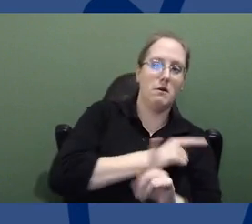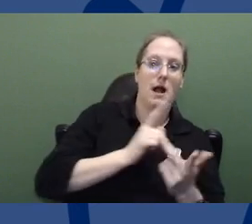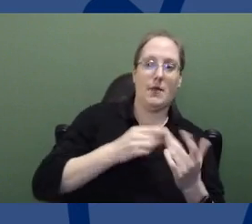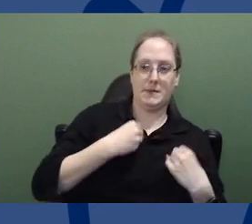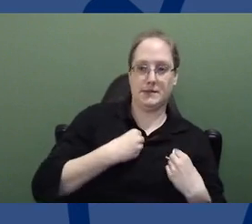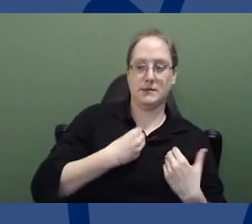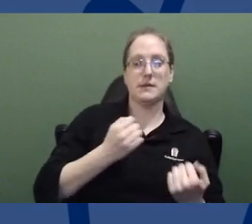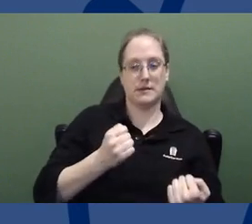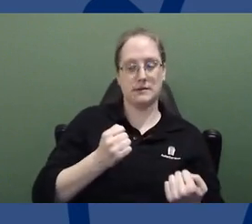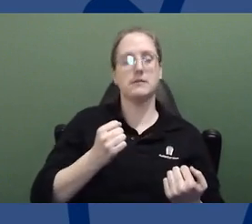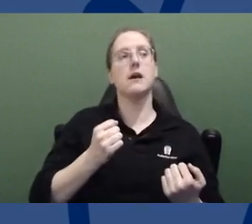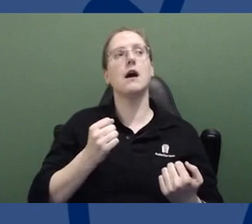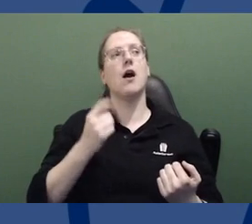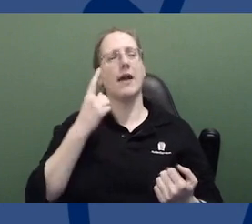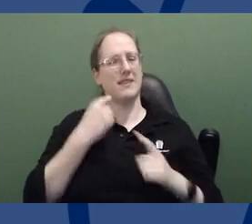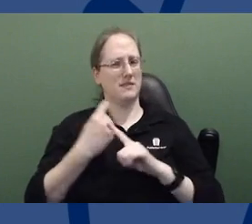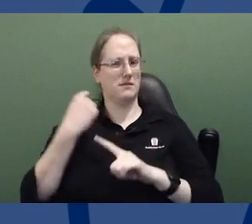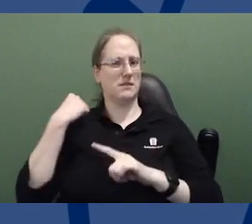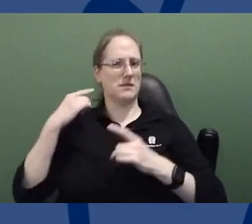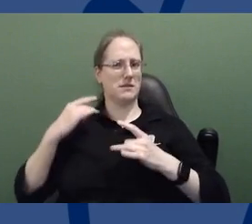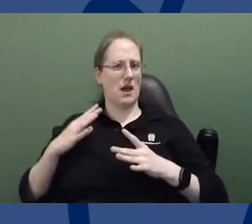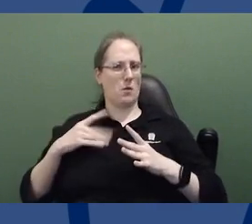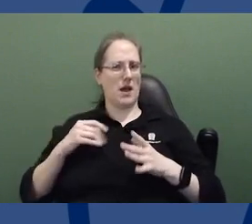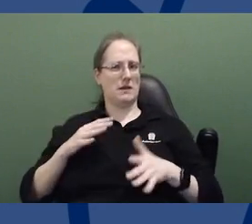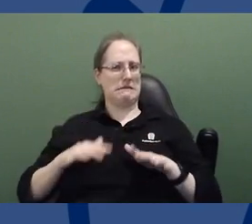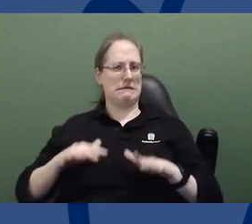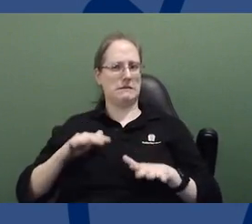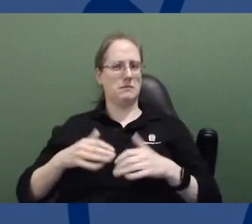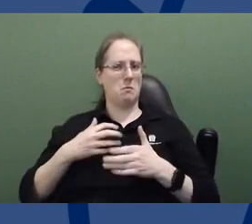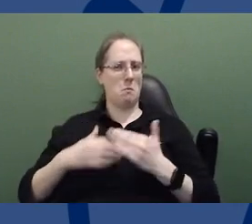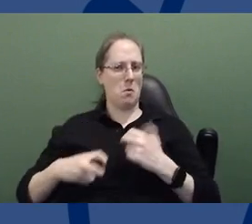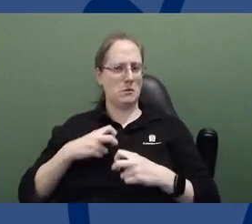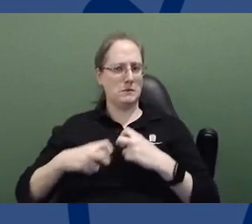beginning where some of the accountants weren't able to submit their applications but that